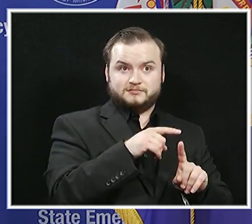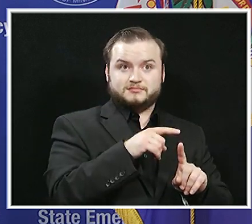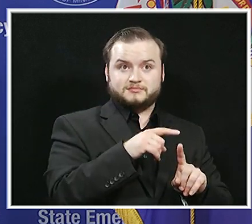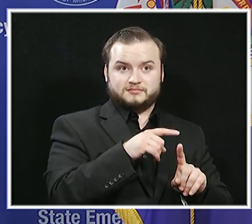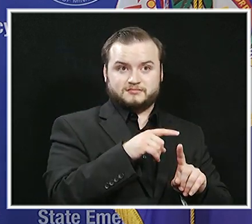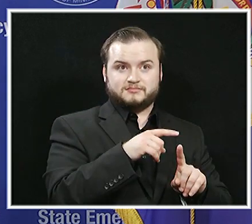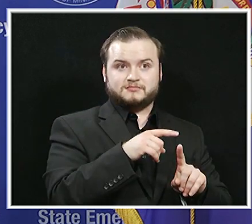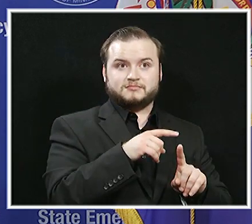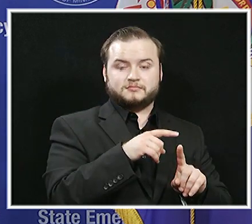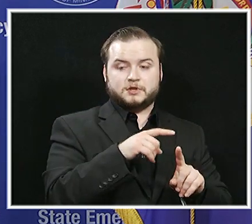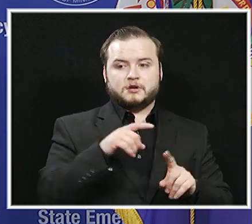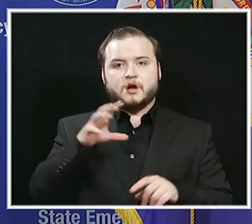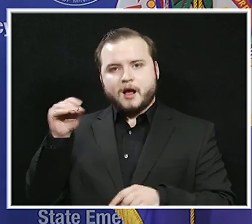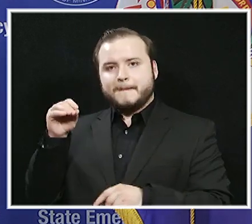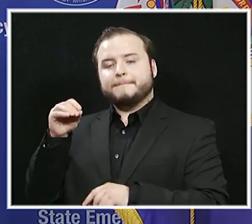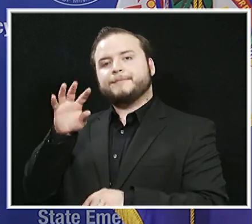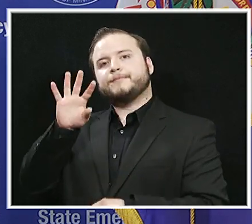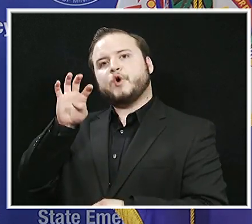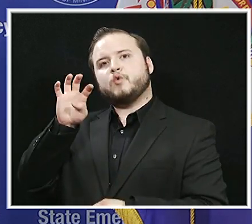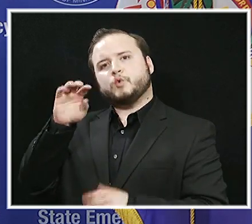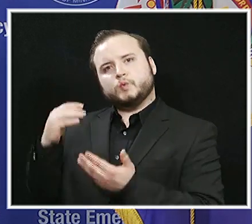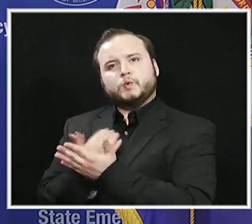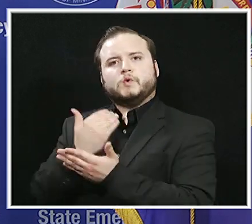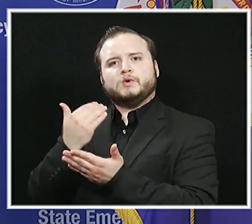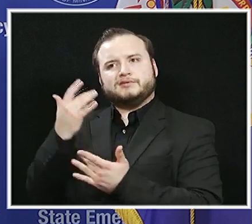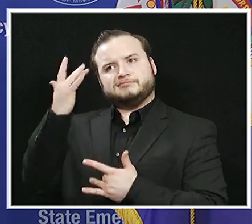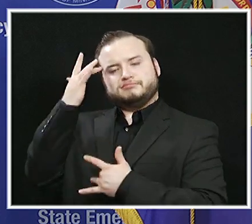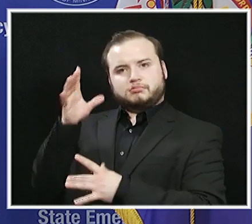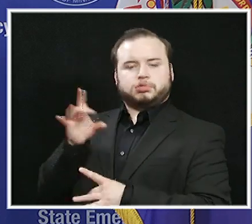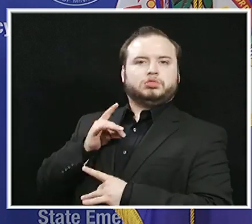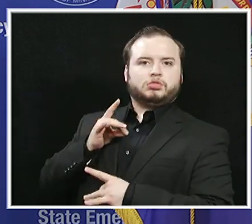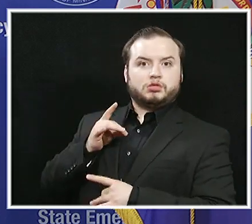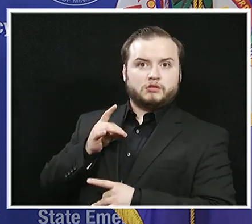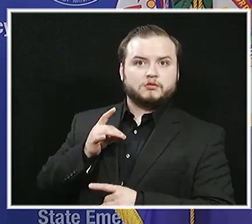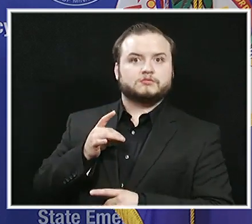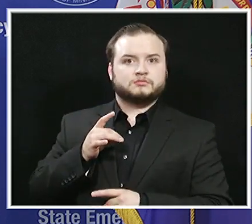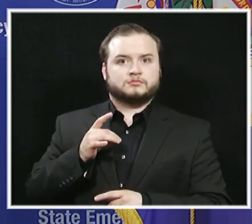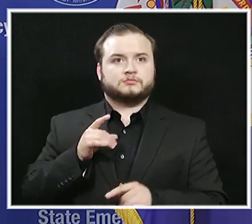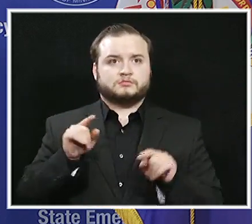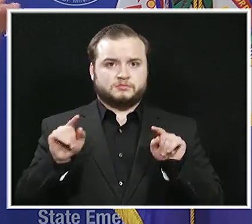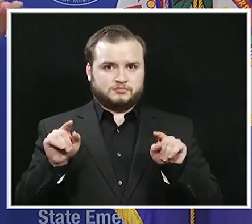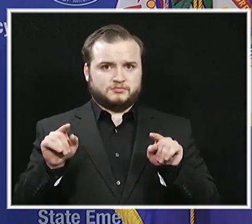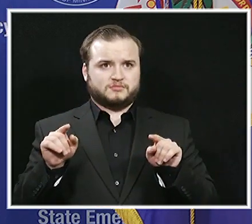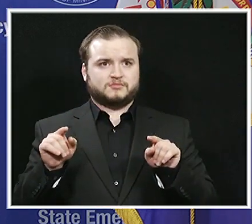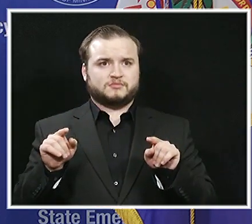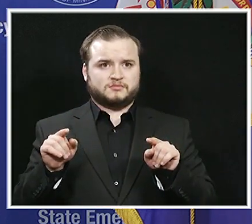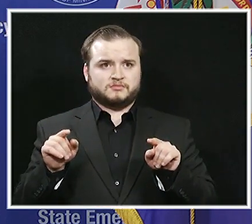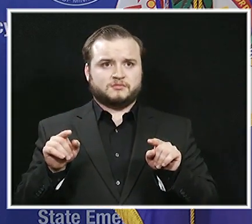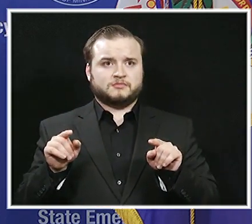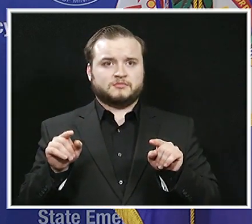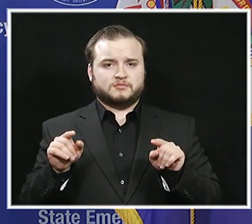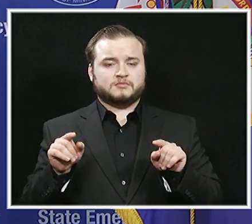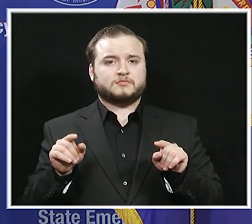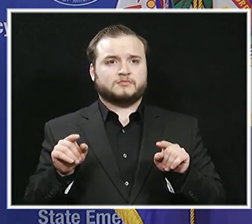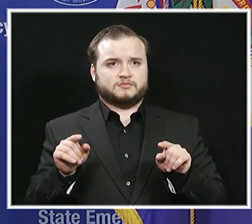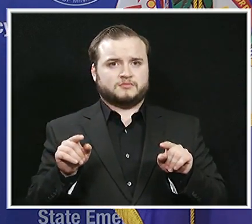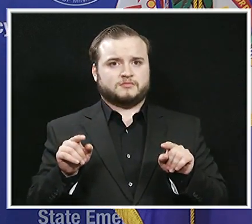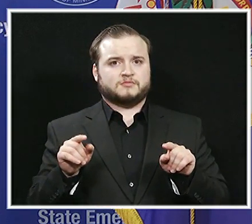you just announced you had 24 deaths, you just announced 400 cases added. This is